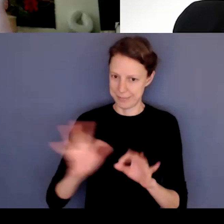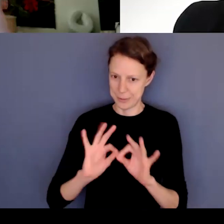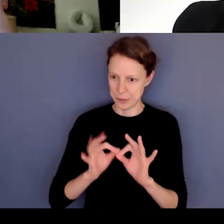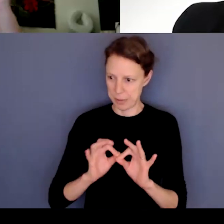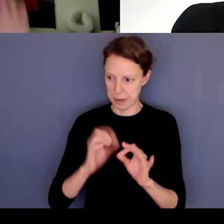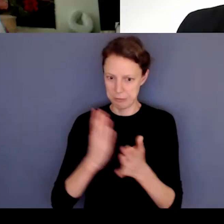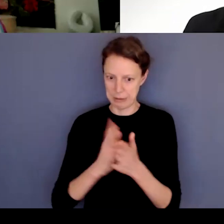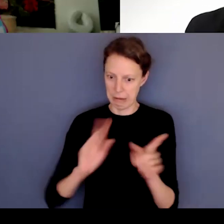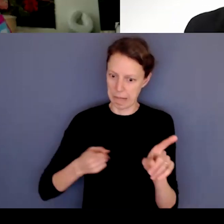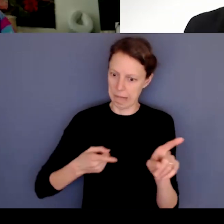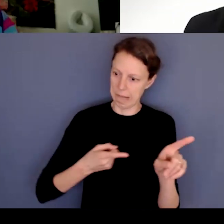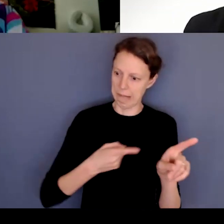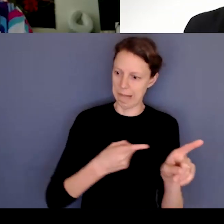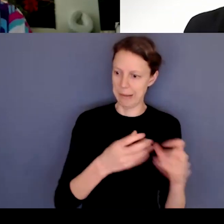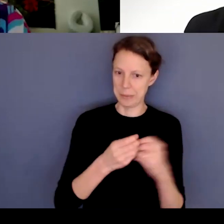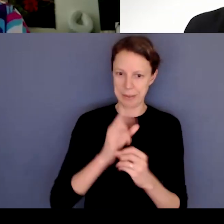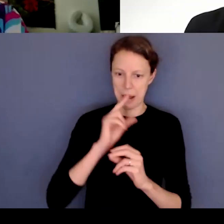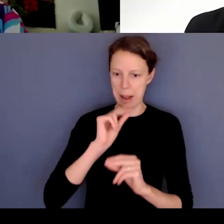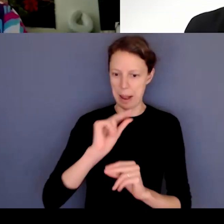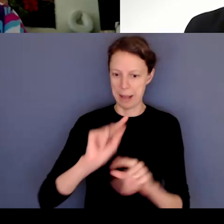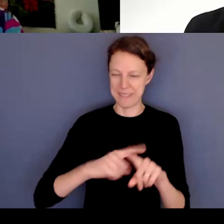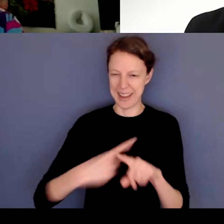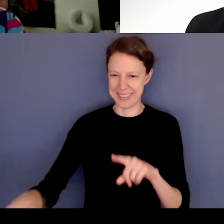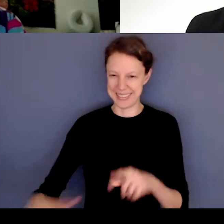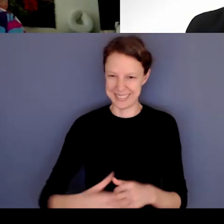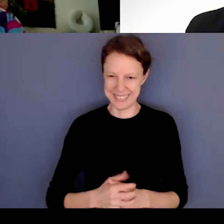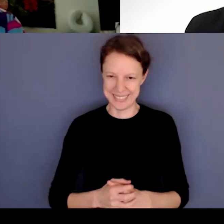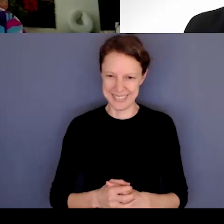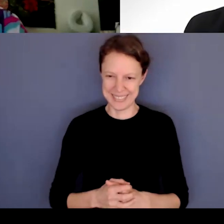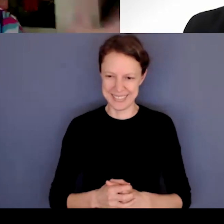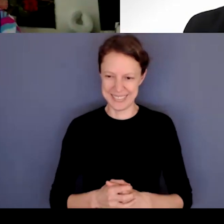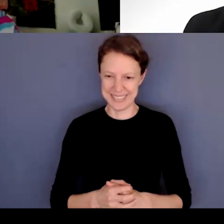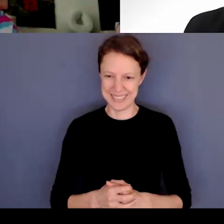up with our speaking very fast sometimes. And thank you all to